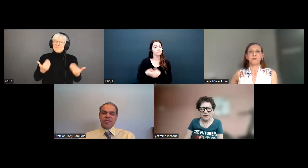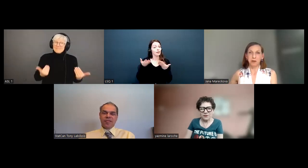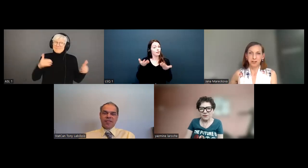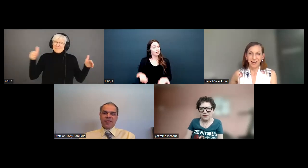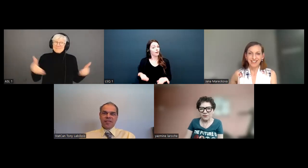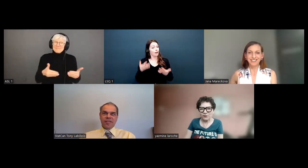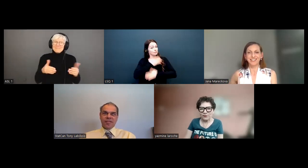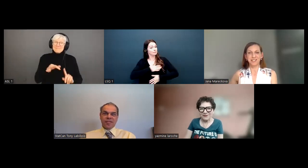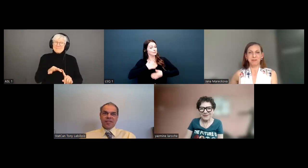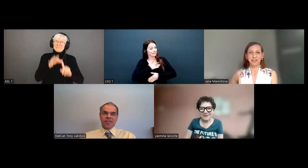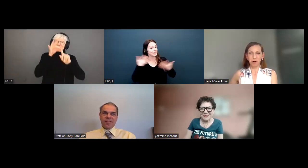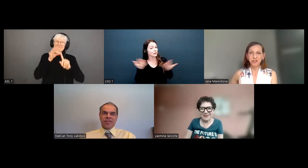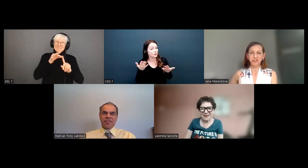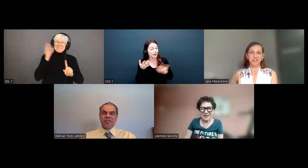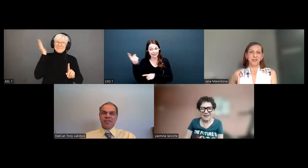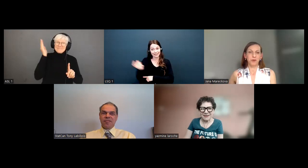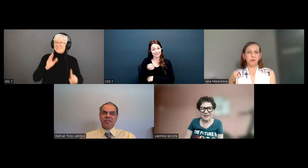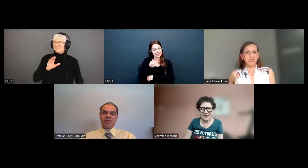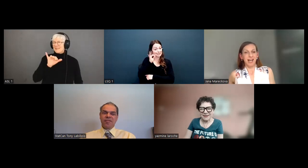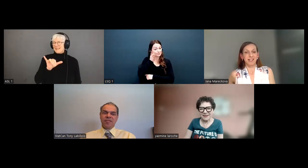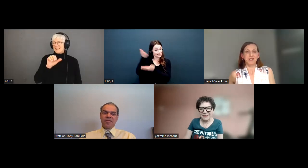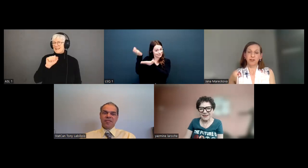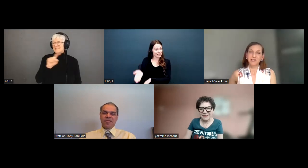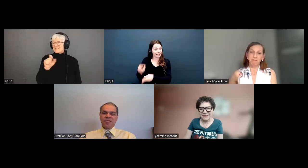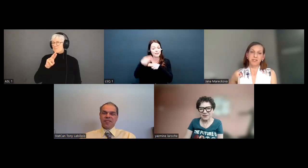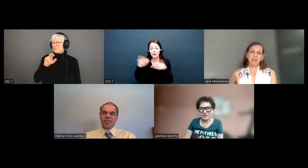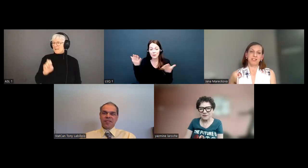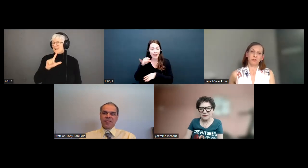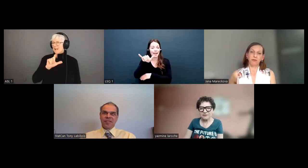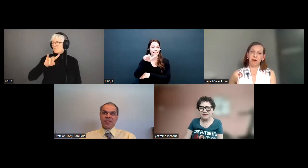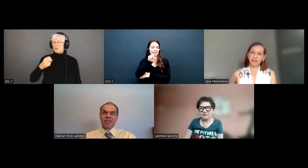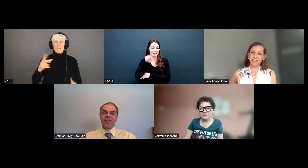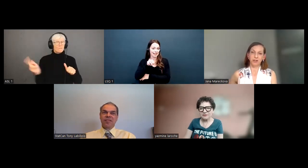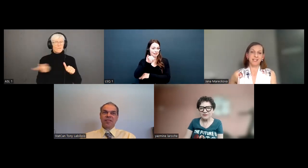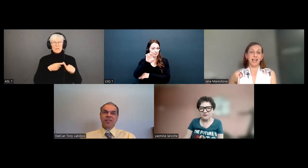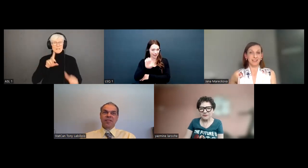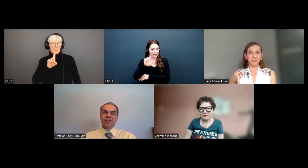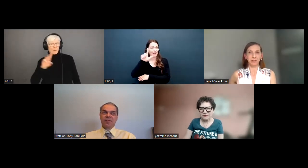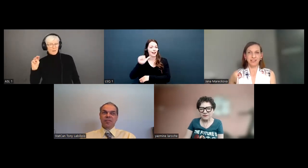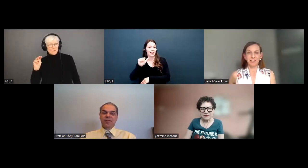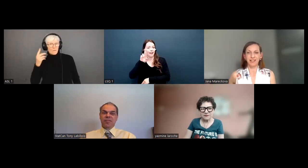special guest, Yazmine Laroche, who was Canada's first Deputy Minister for Public Service Accessibility